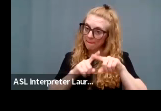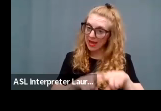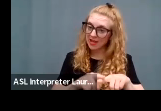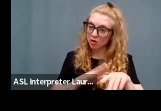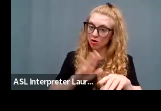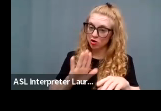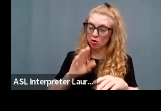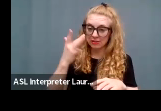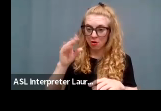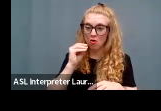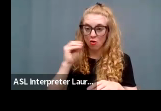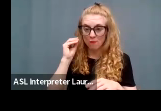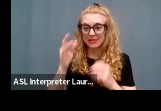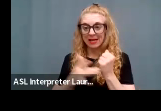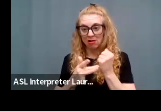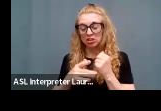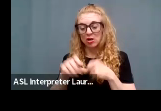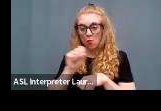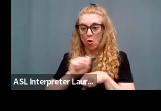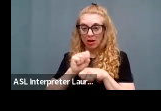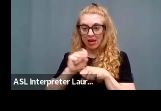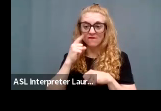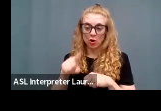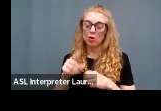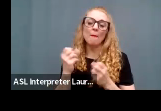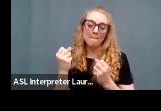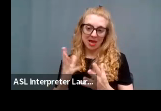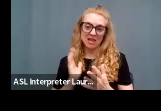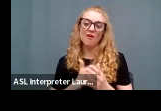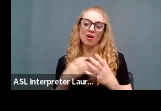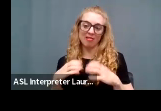home technology working for you which many of our clients have become you can't have